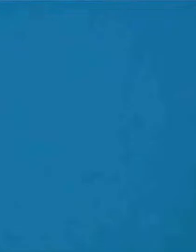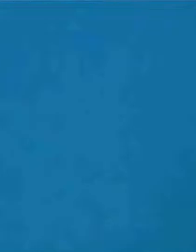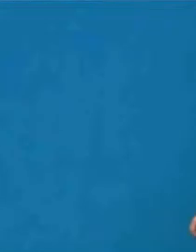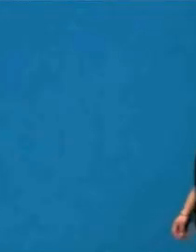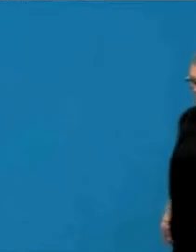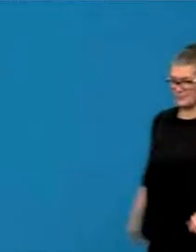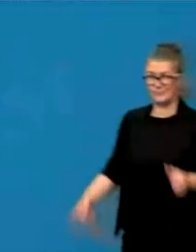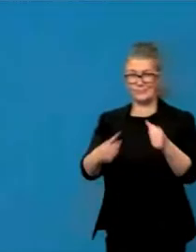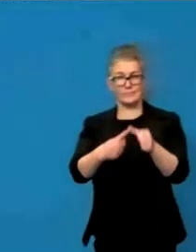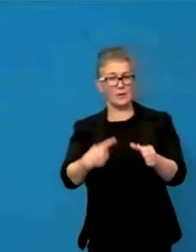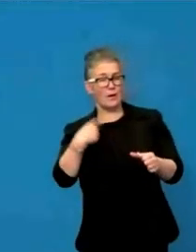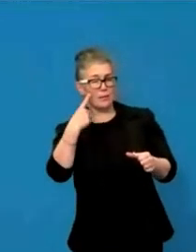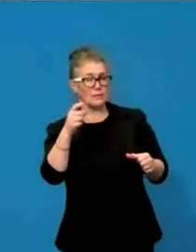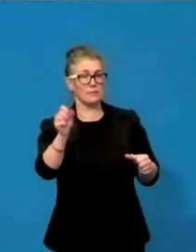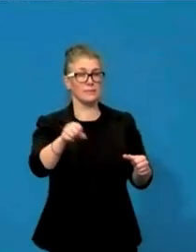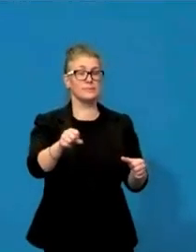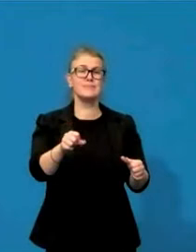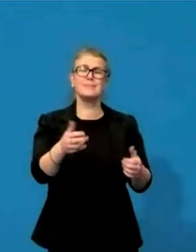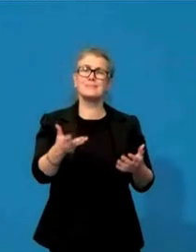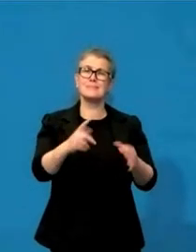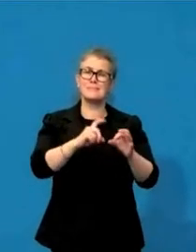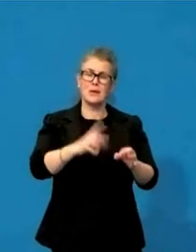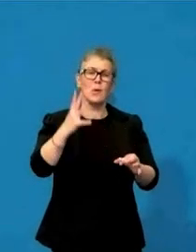I believe that she applied in 2018.